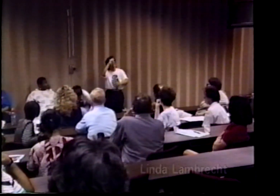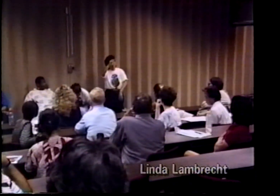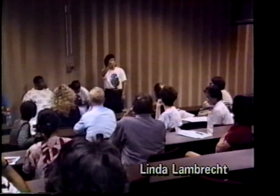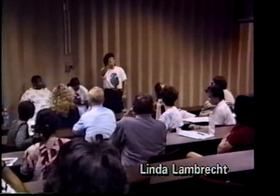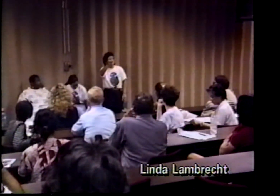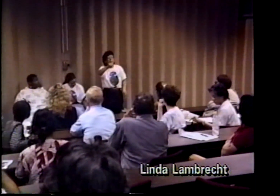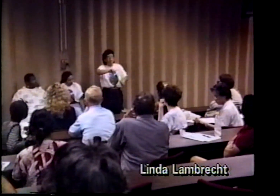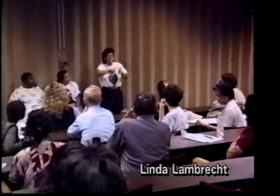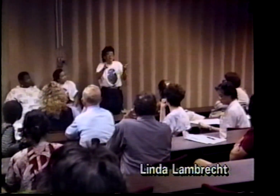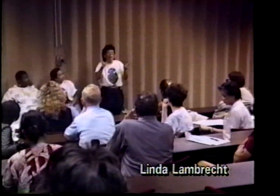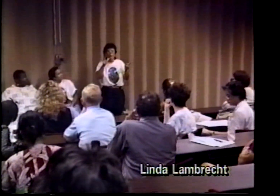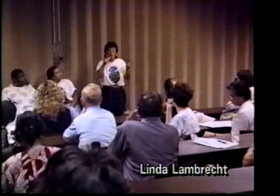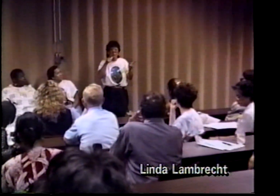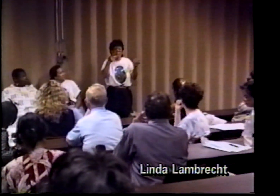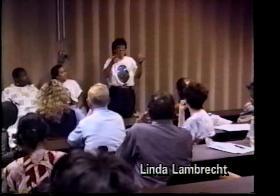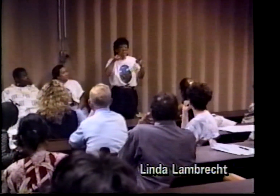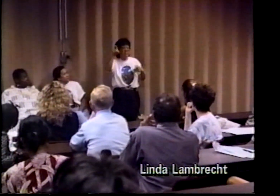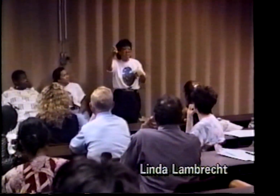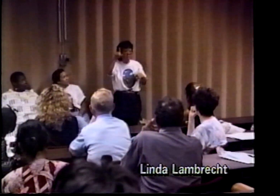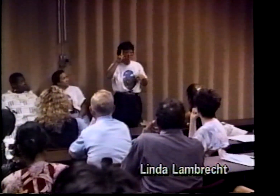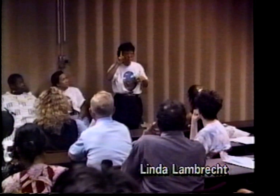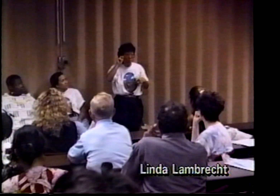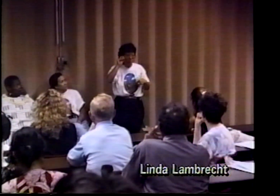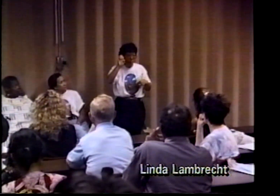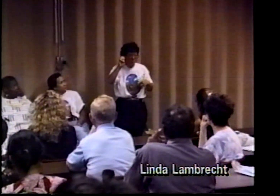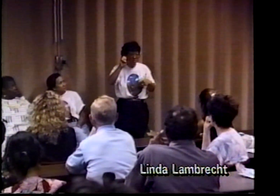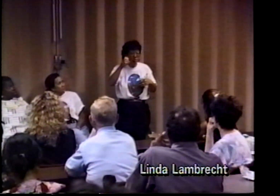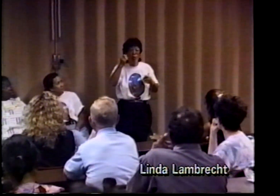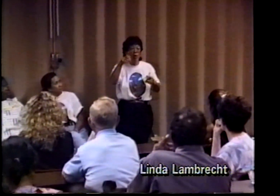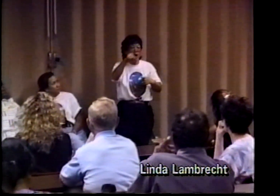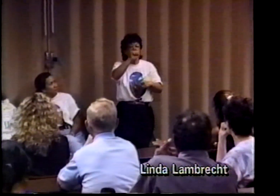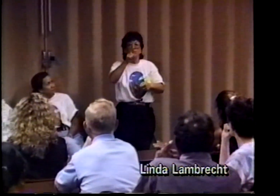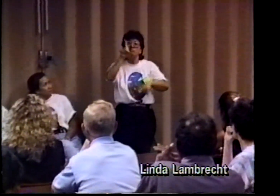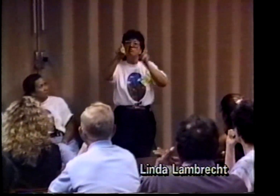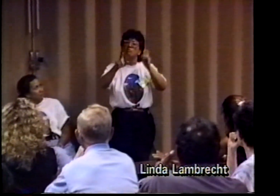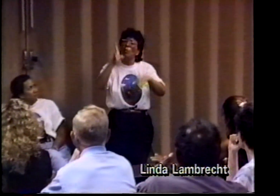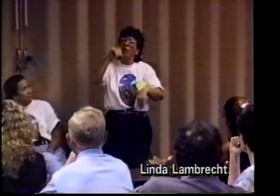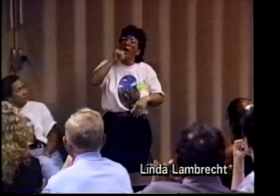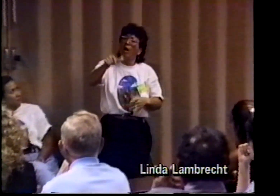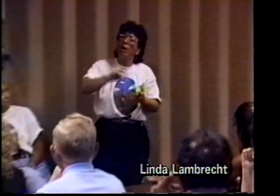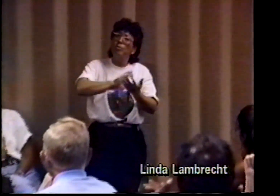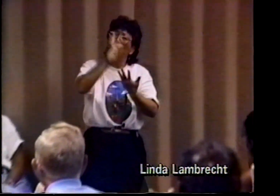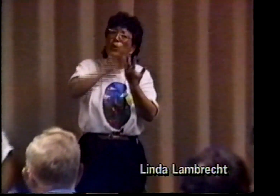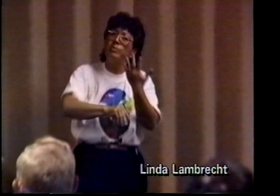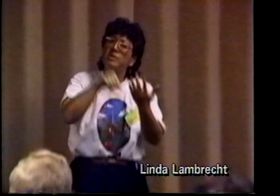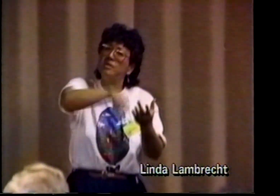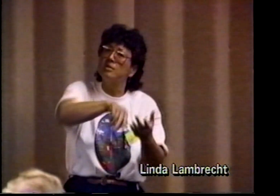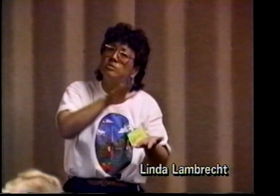Many of the public schools wanted to teach American Sign Language but the DOE was asked